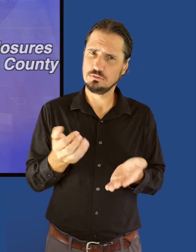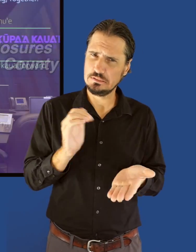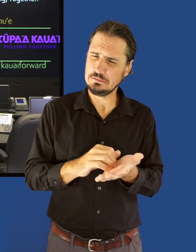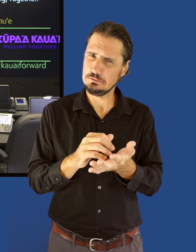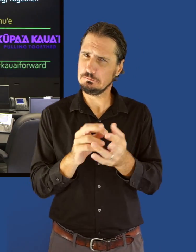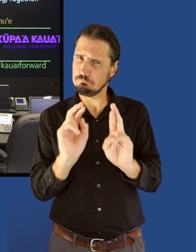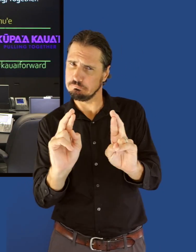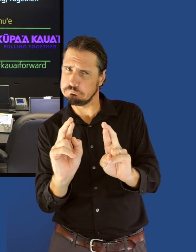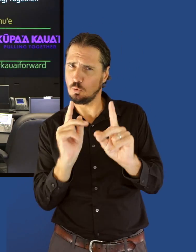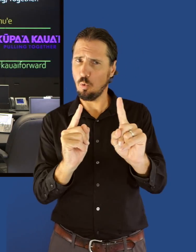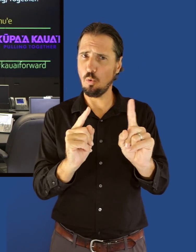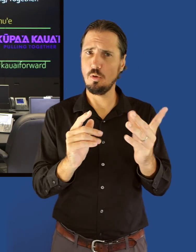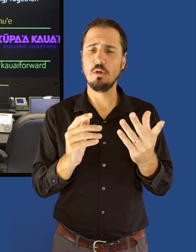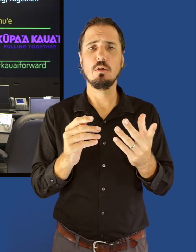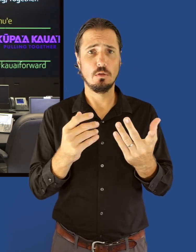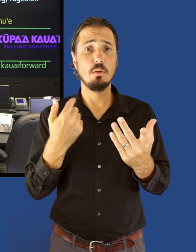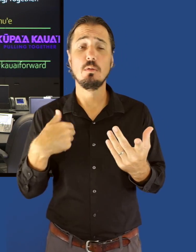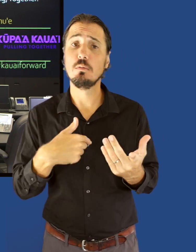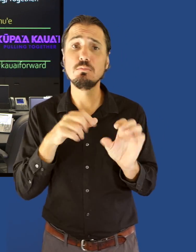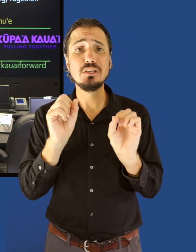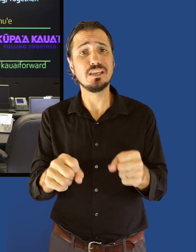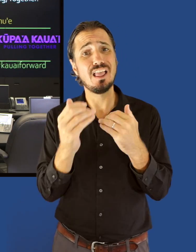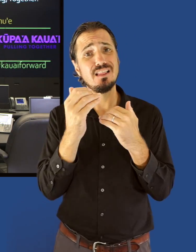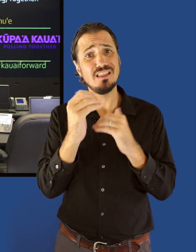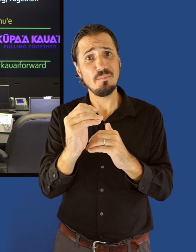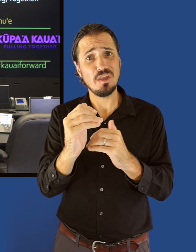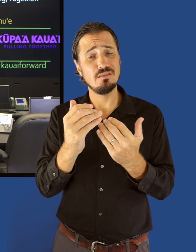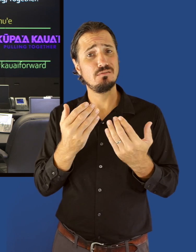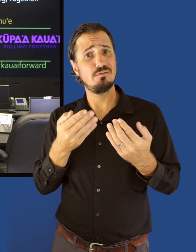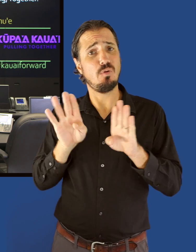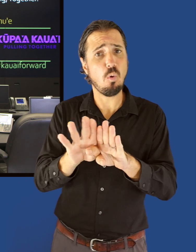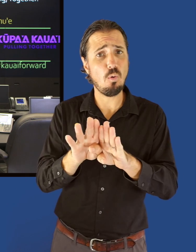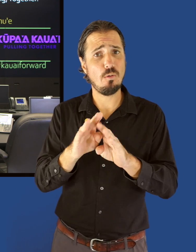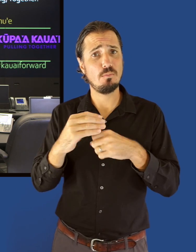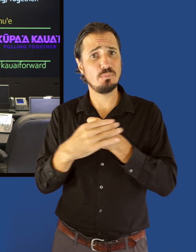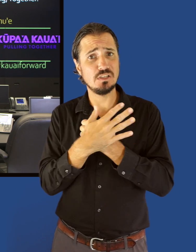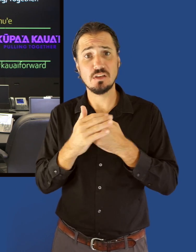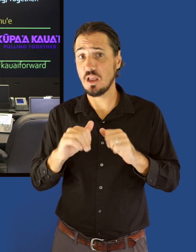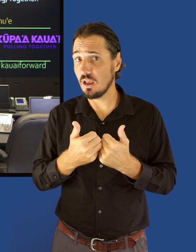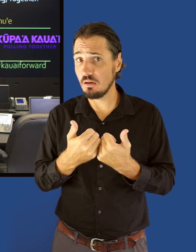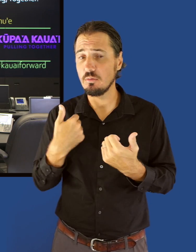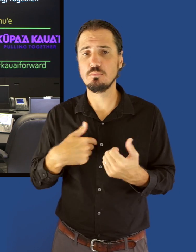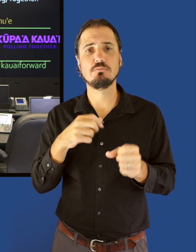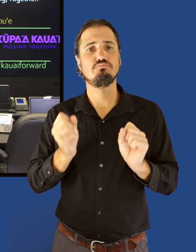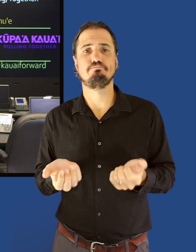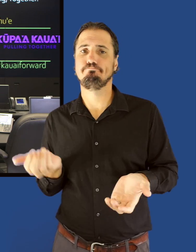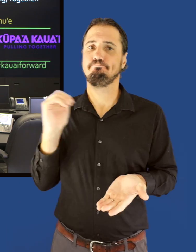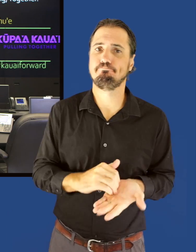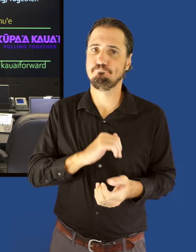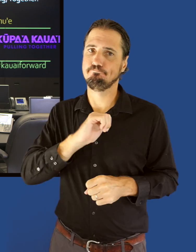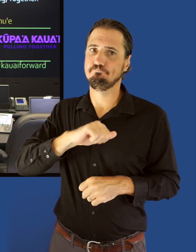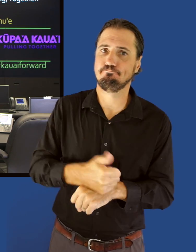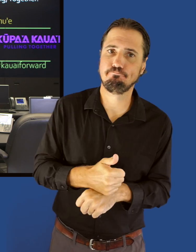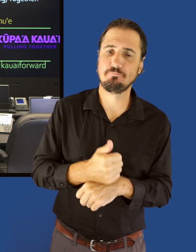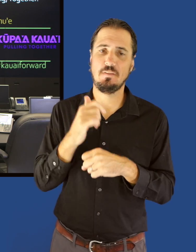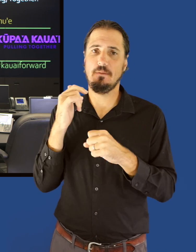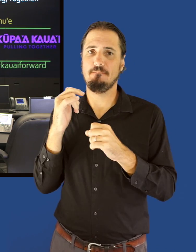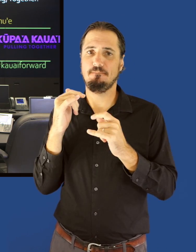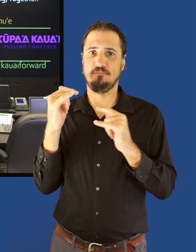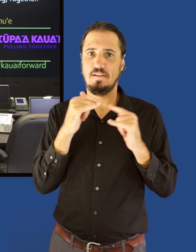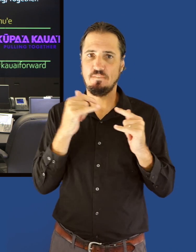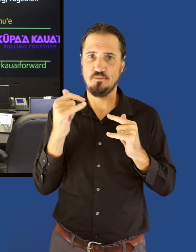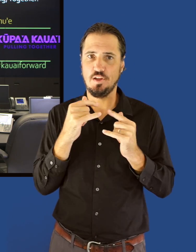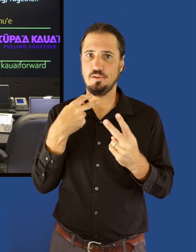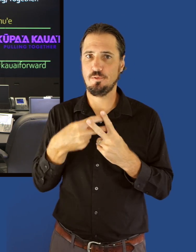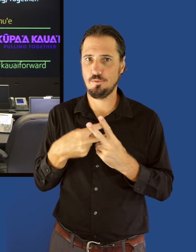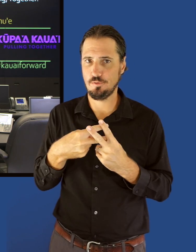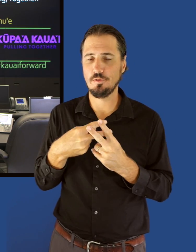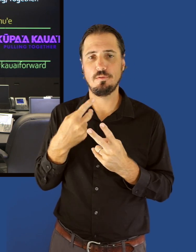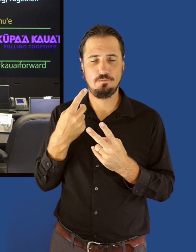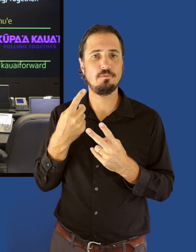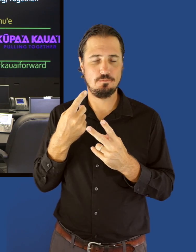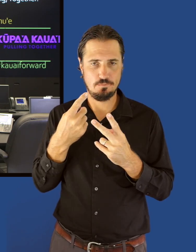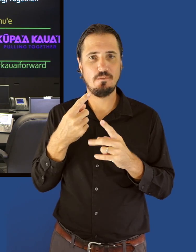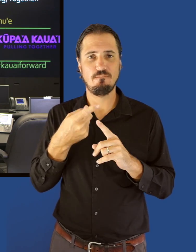One of the ways we can help to prevent shutting down businesses and activities, is by reinstating the interisland quarantine, which Governor Ige announced yesterday